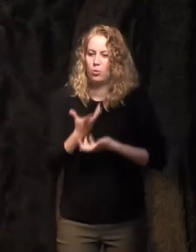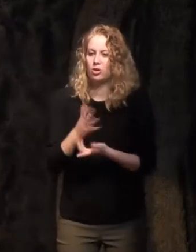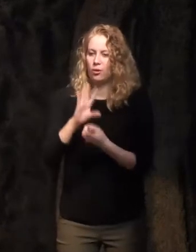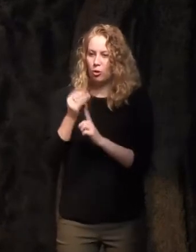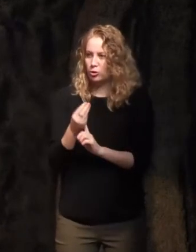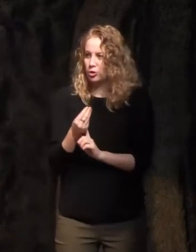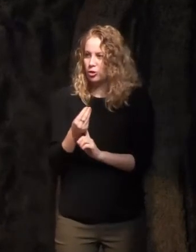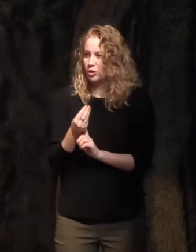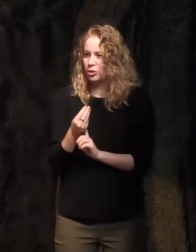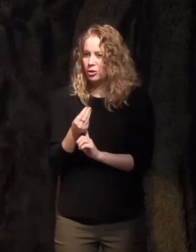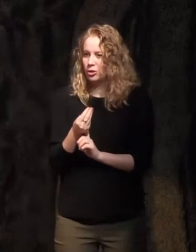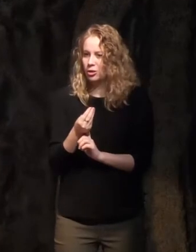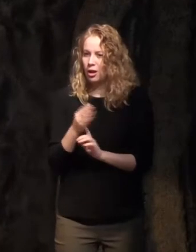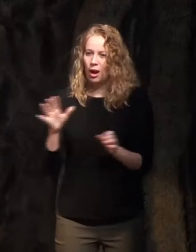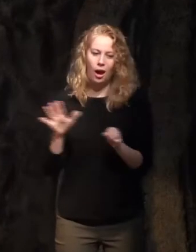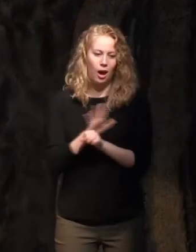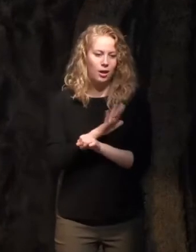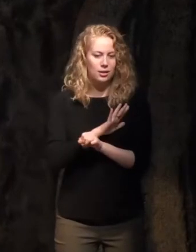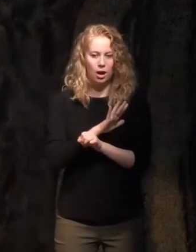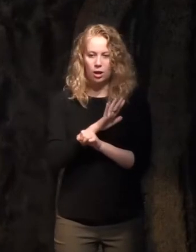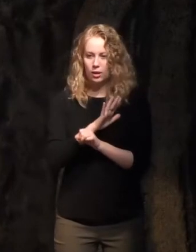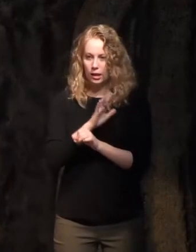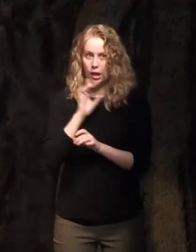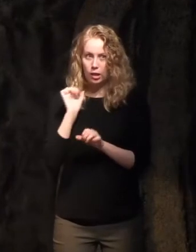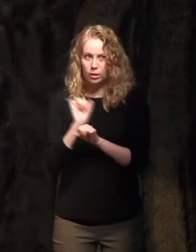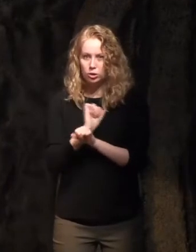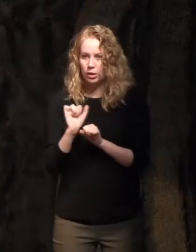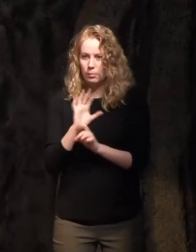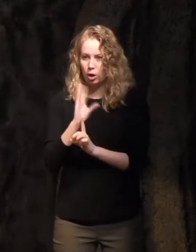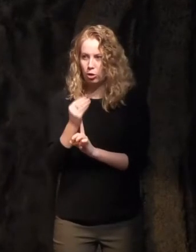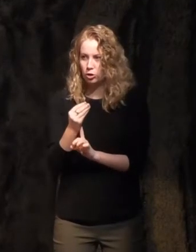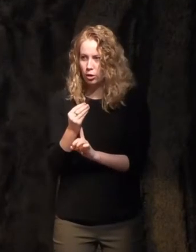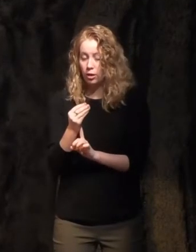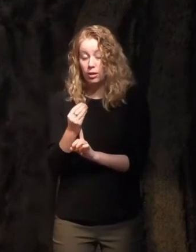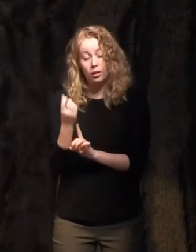an entirely legitimate culture, but also